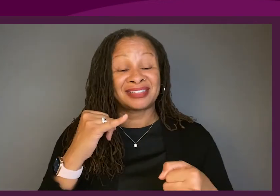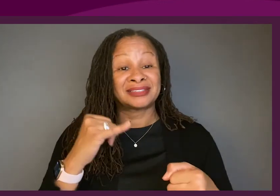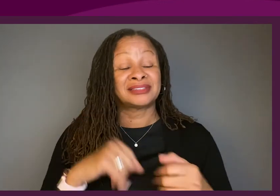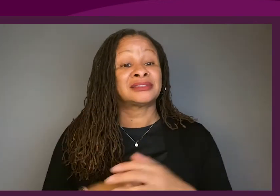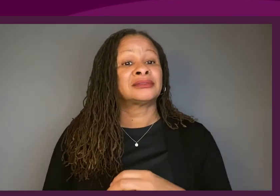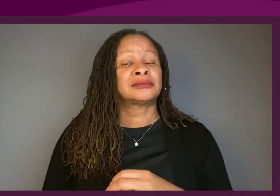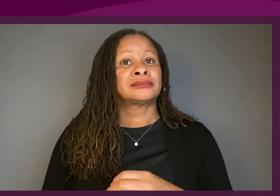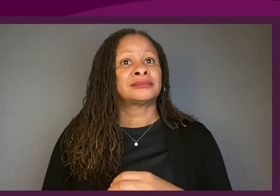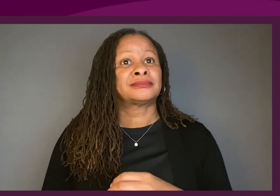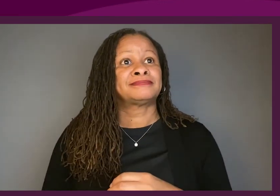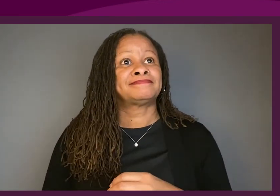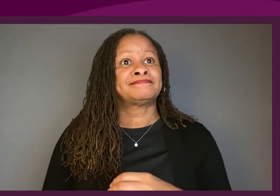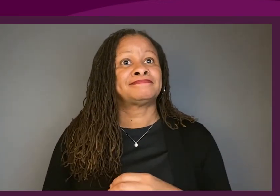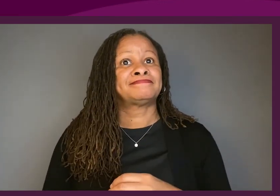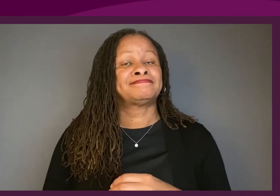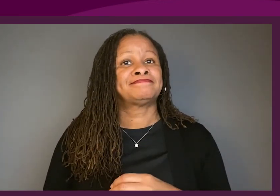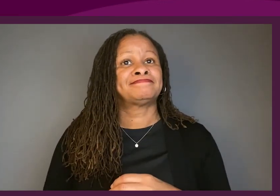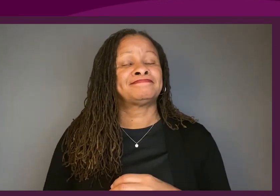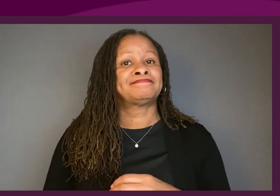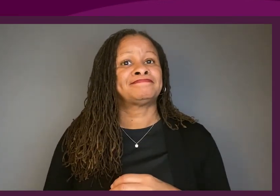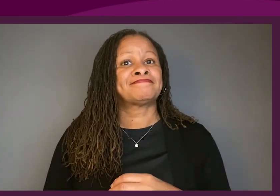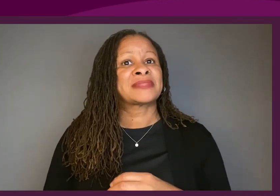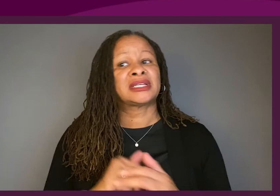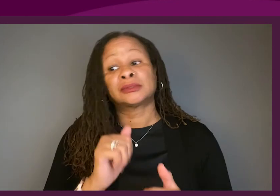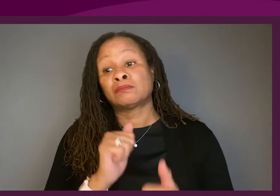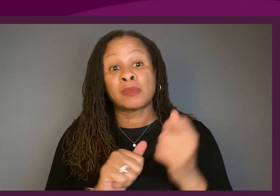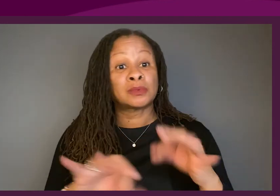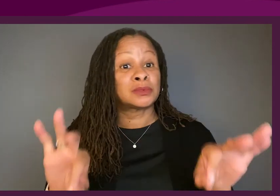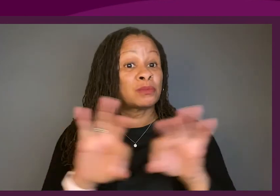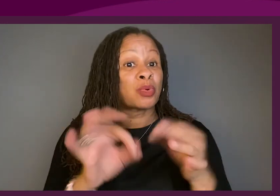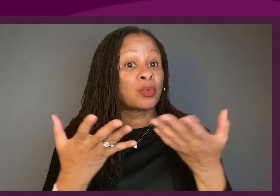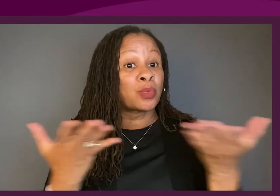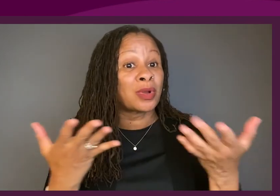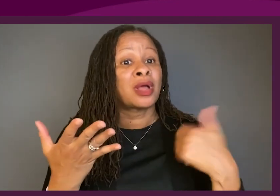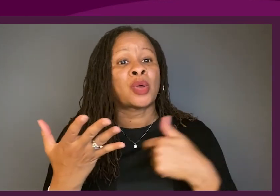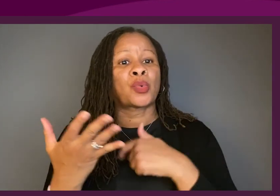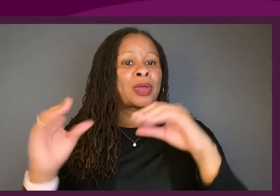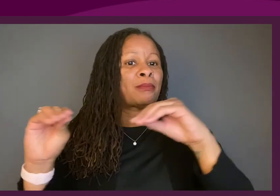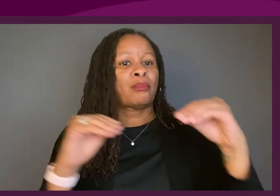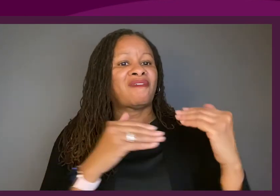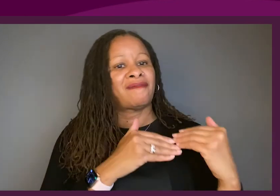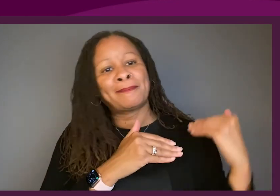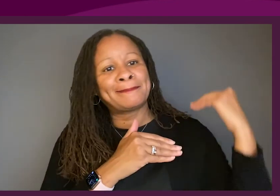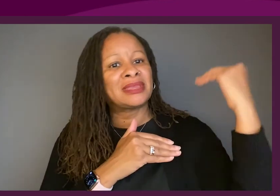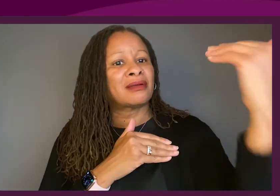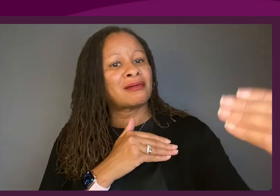issues, these are disability justice issues.